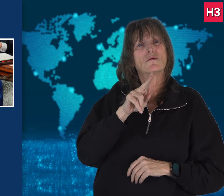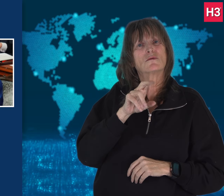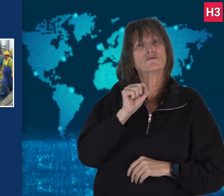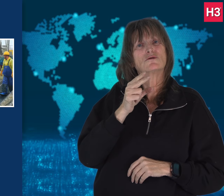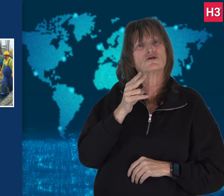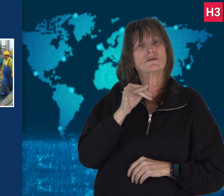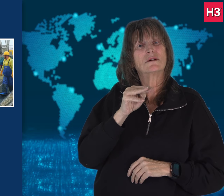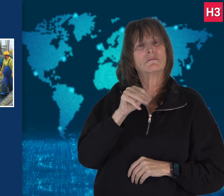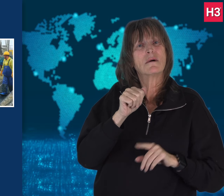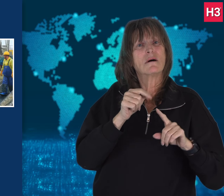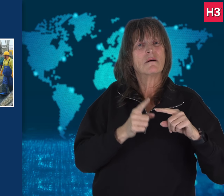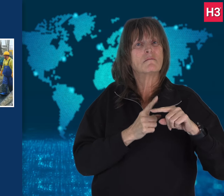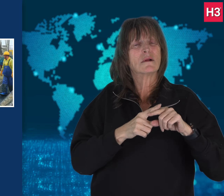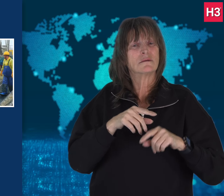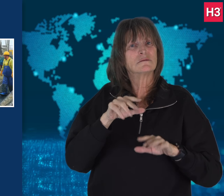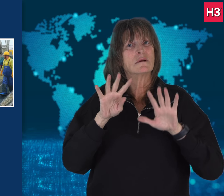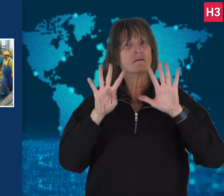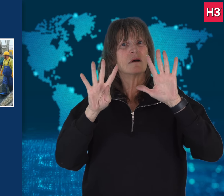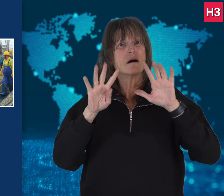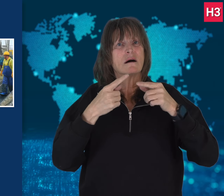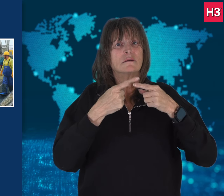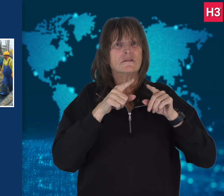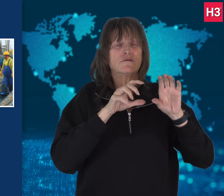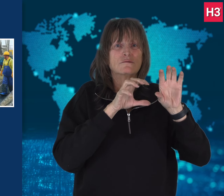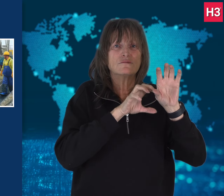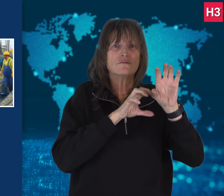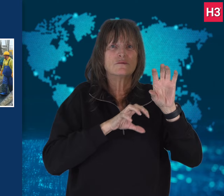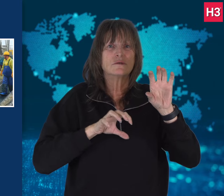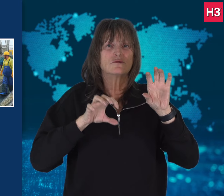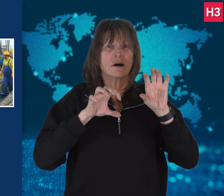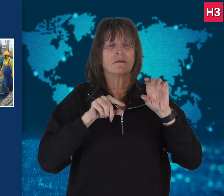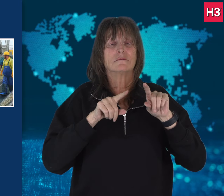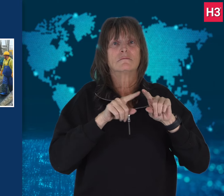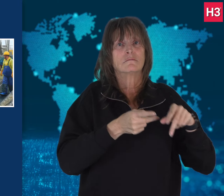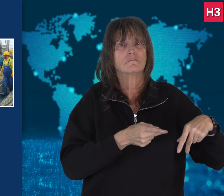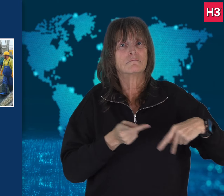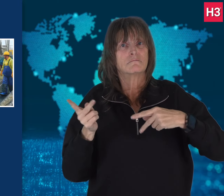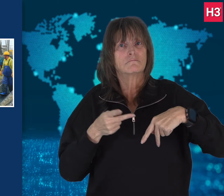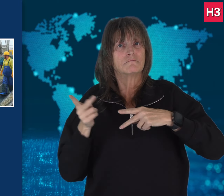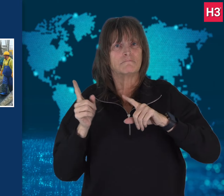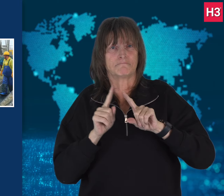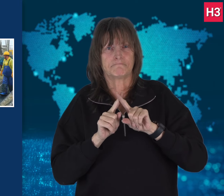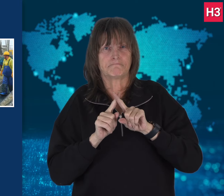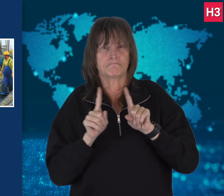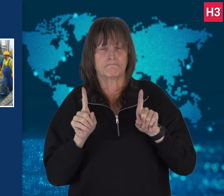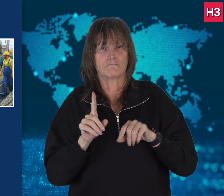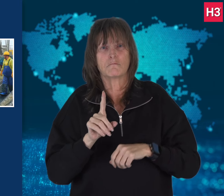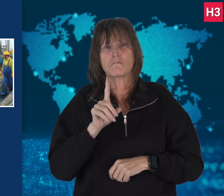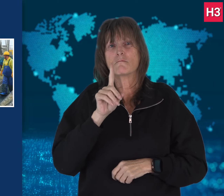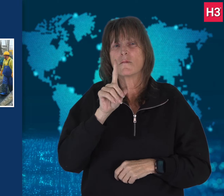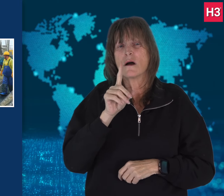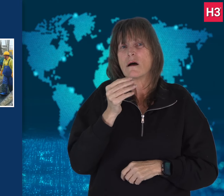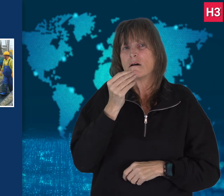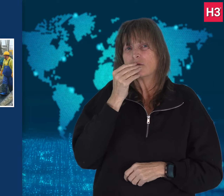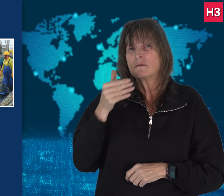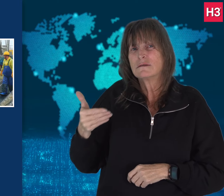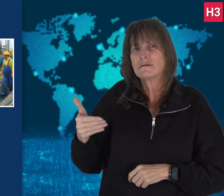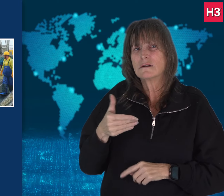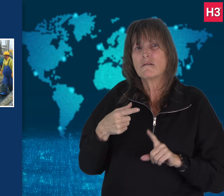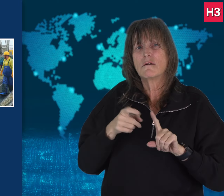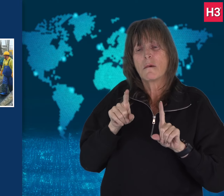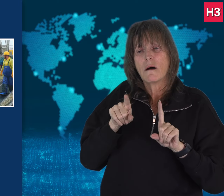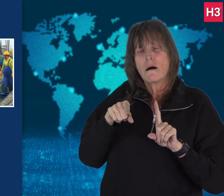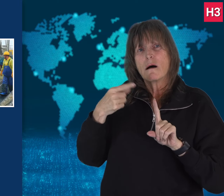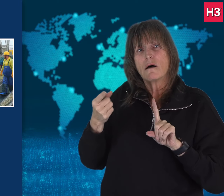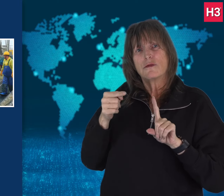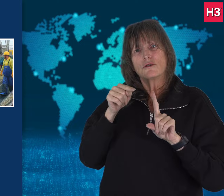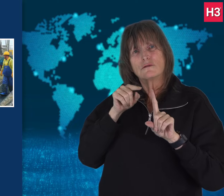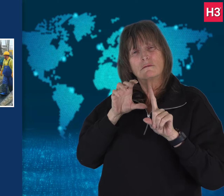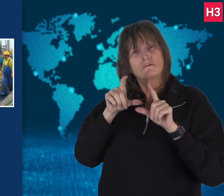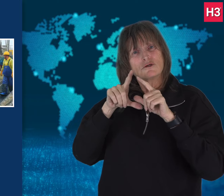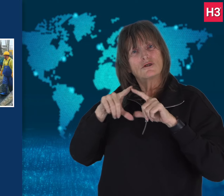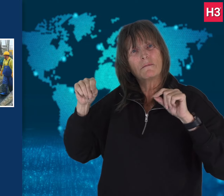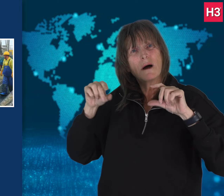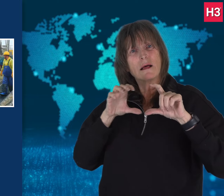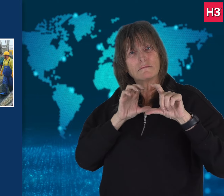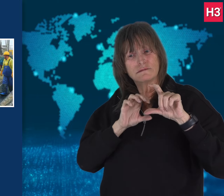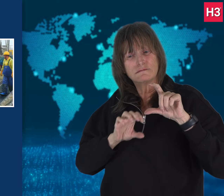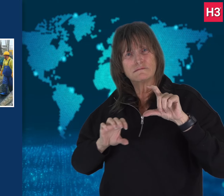but seafood from other parts of Japan can be sold to China again.